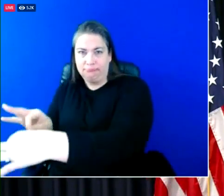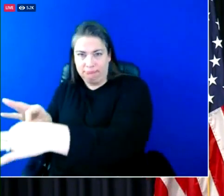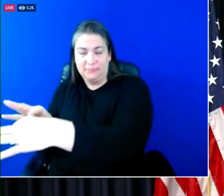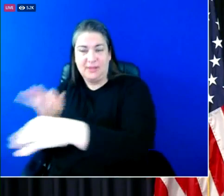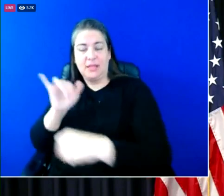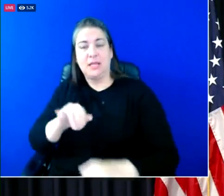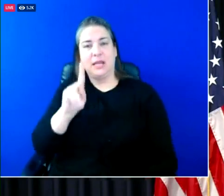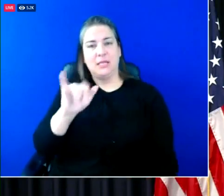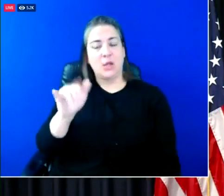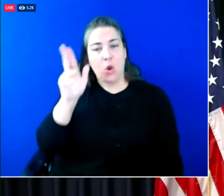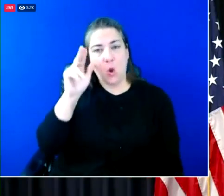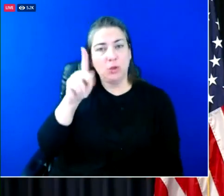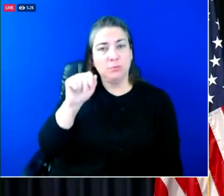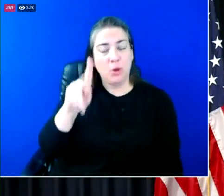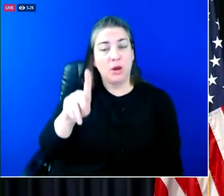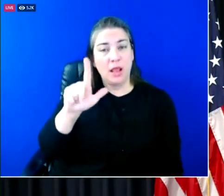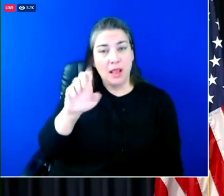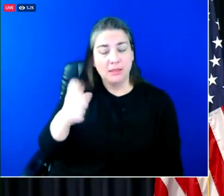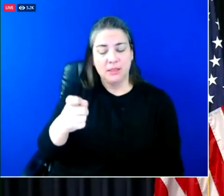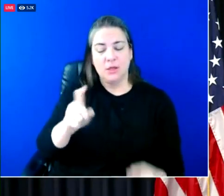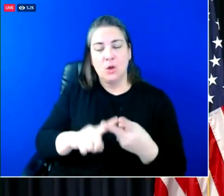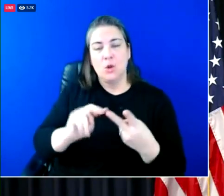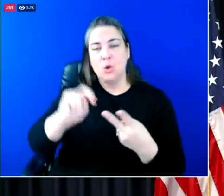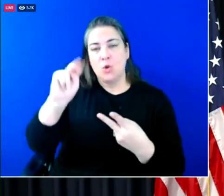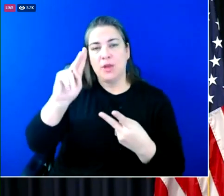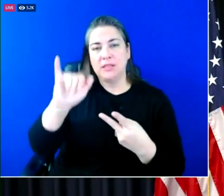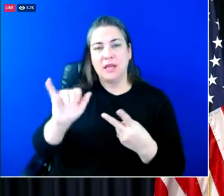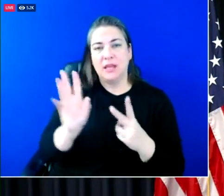in Lexington, the northern Kentucky Convention Center in Covington, in the